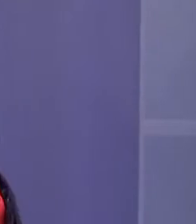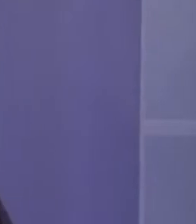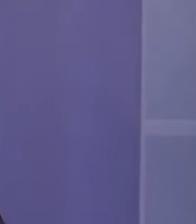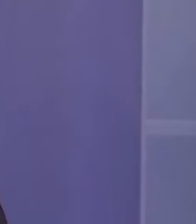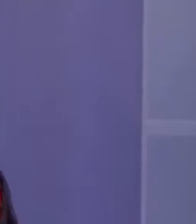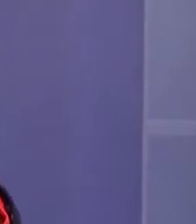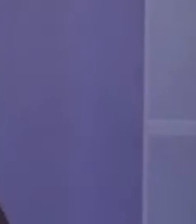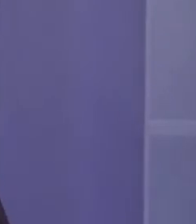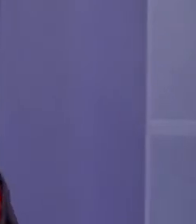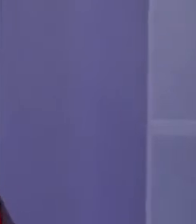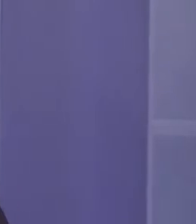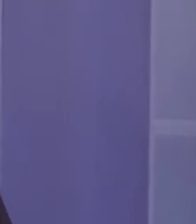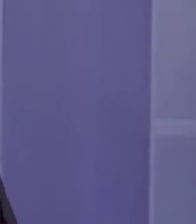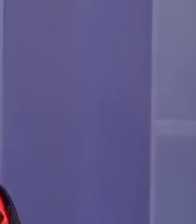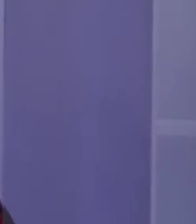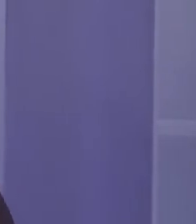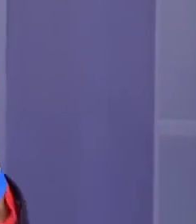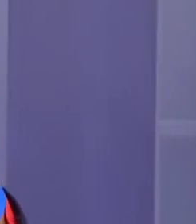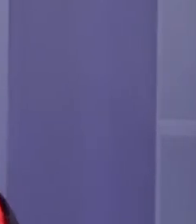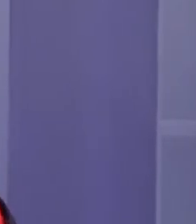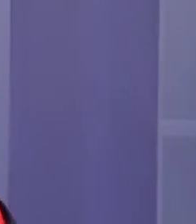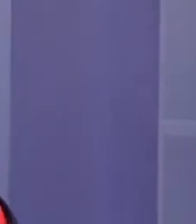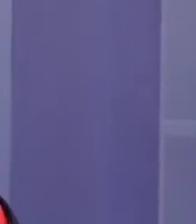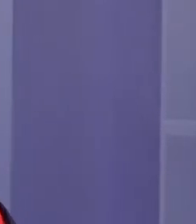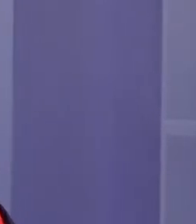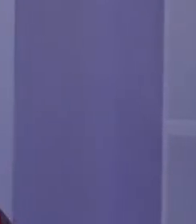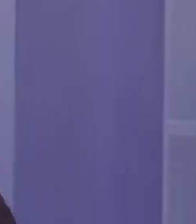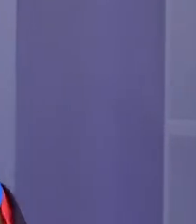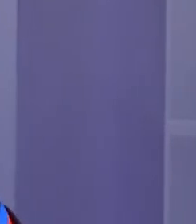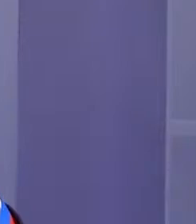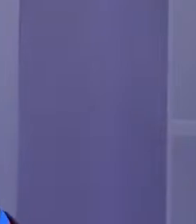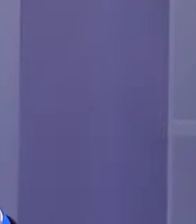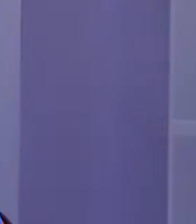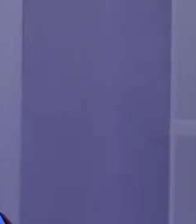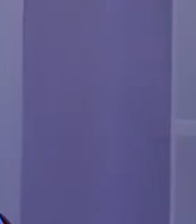THE DOMESTIC POLICY COUNCIL AND NATIONAL ECONOMIC COUNCIL AND